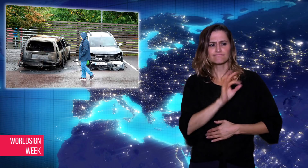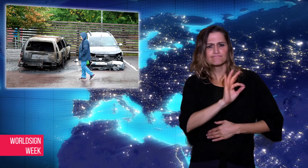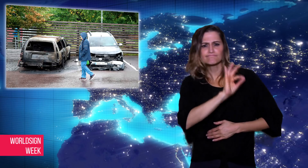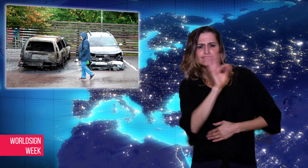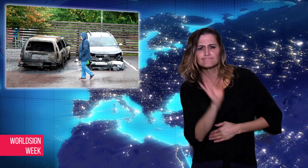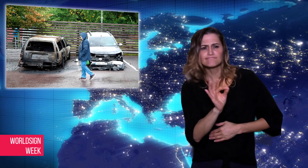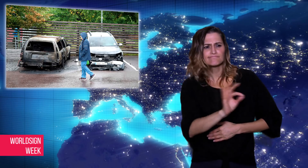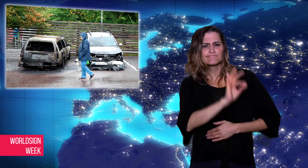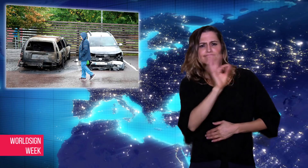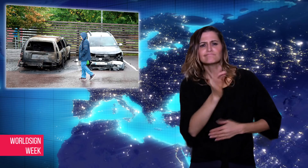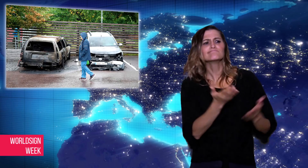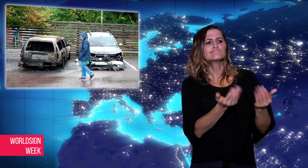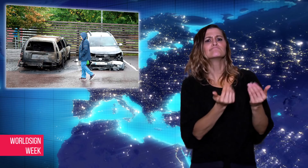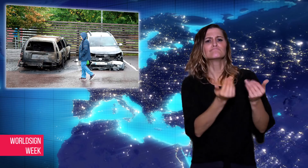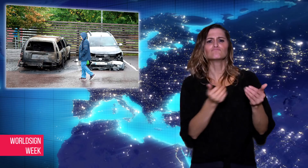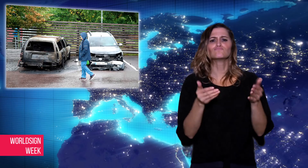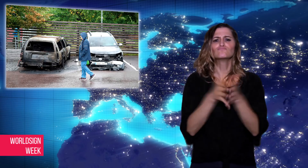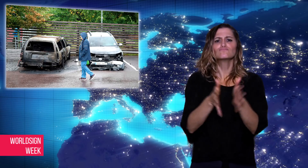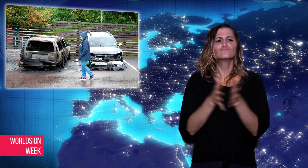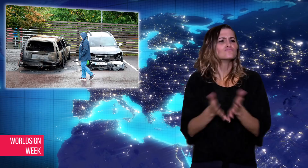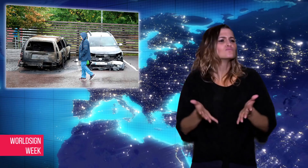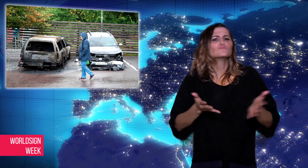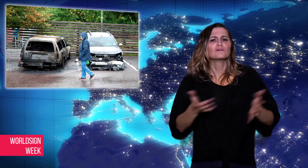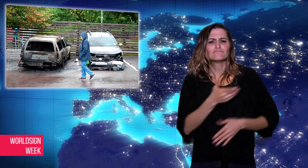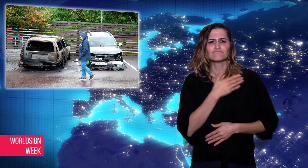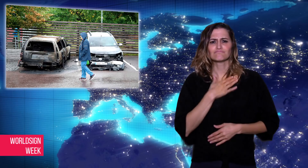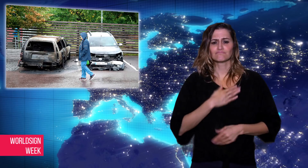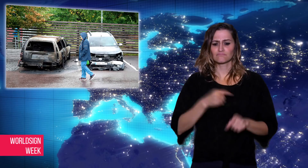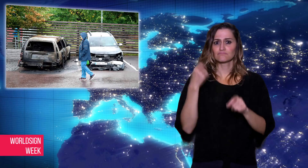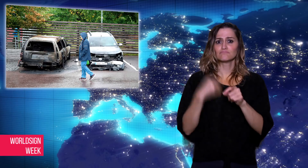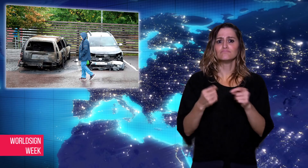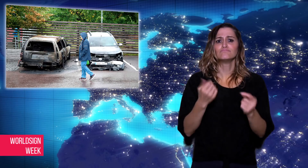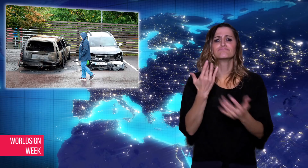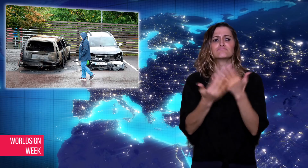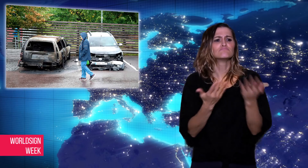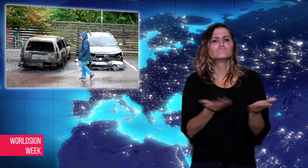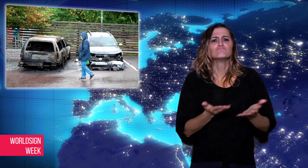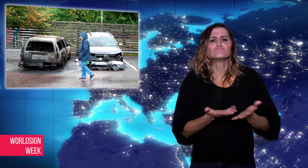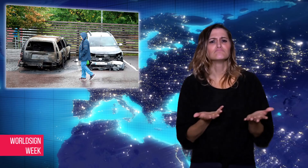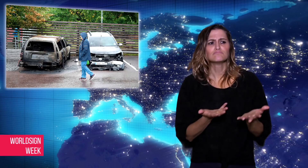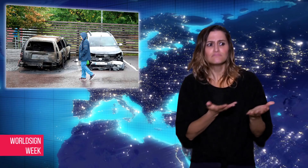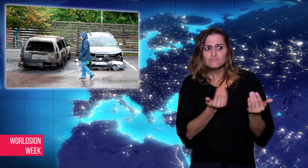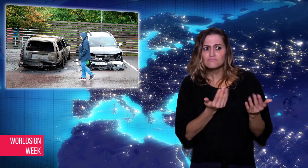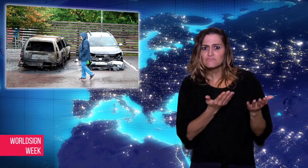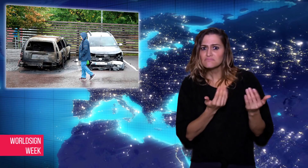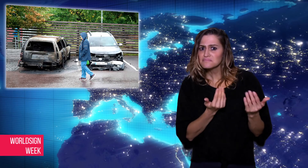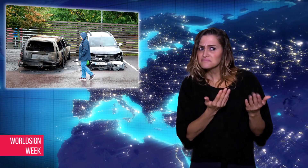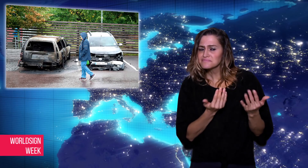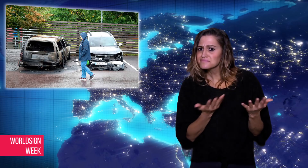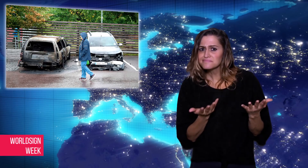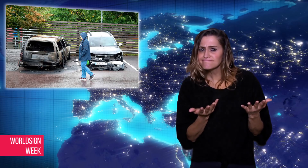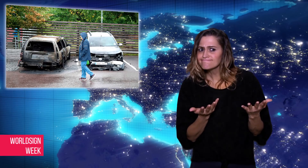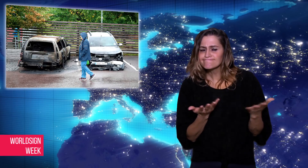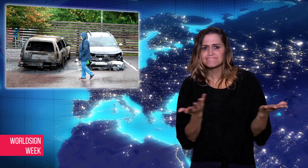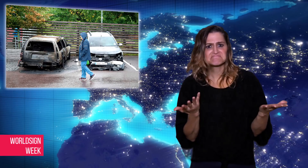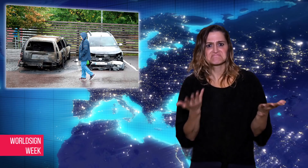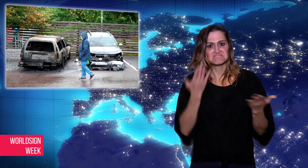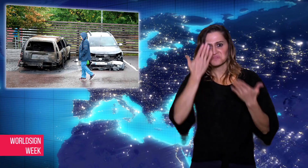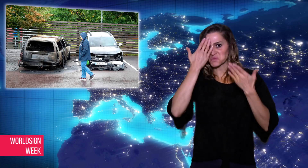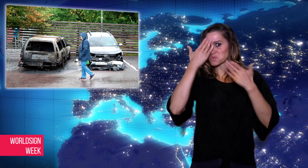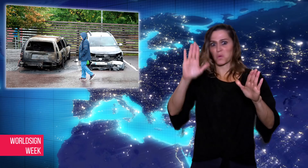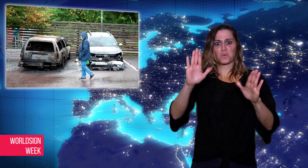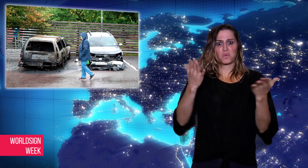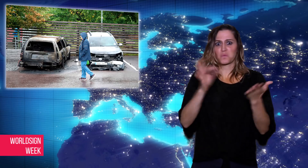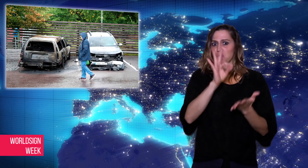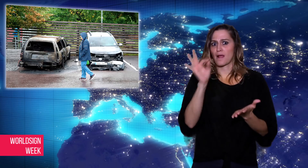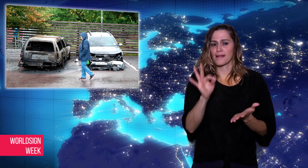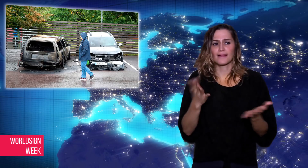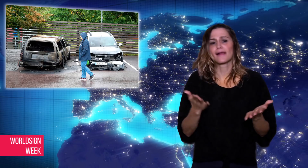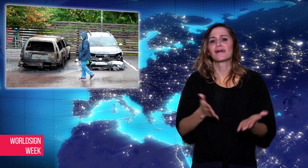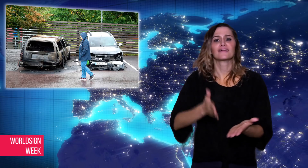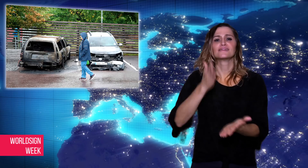actions, but suspected the arson was